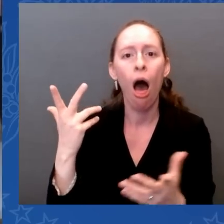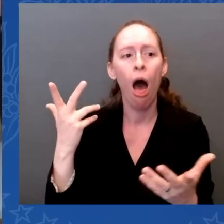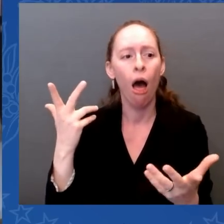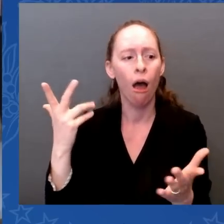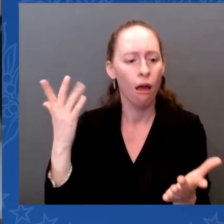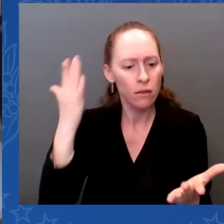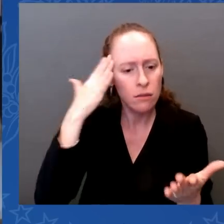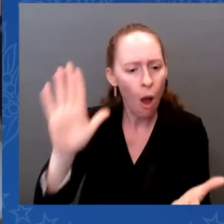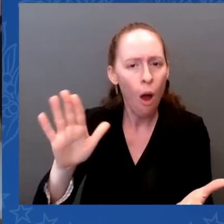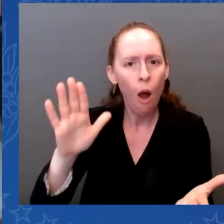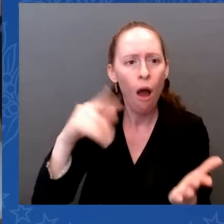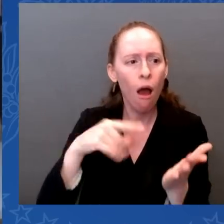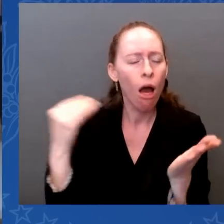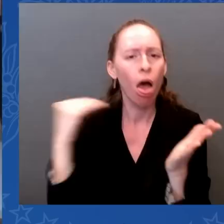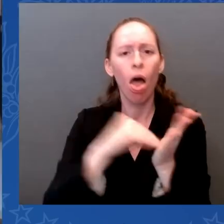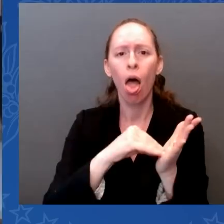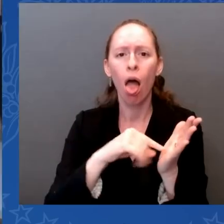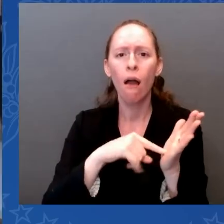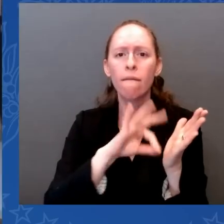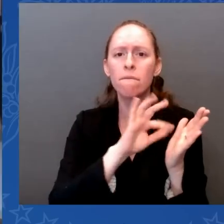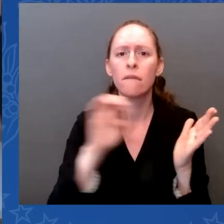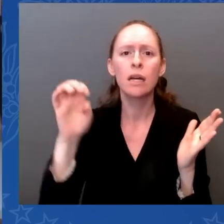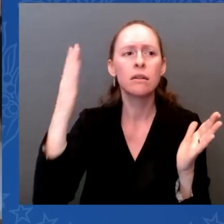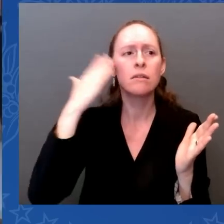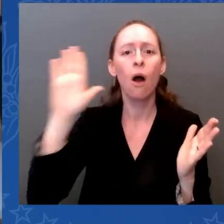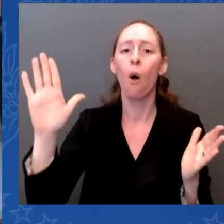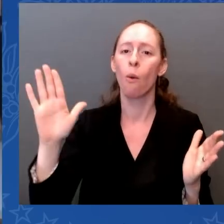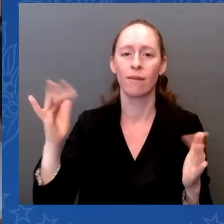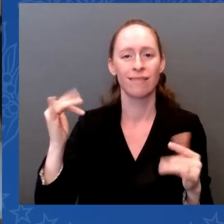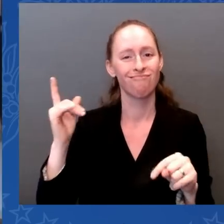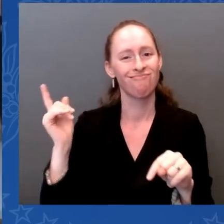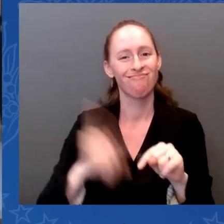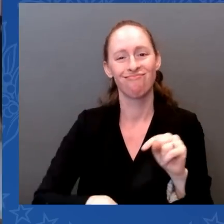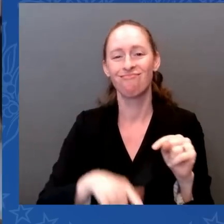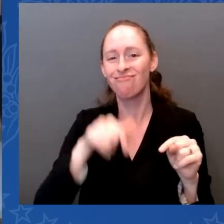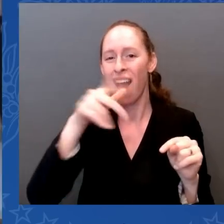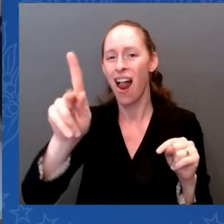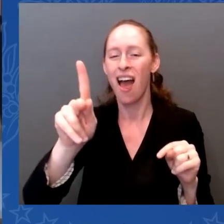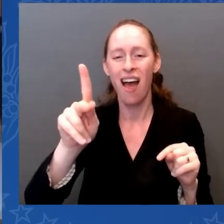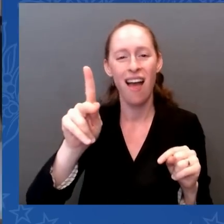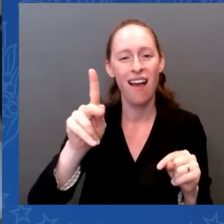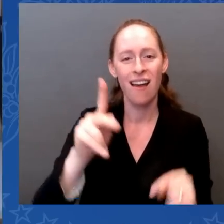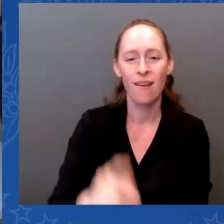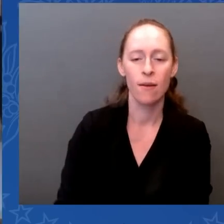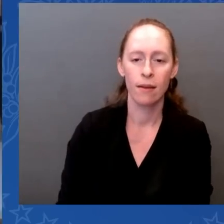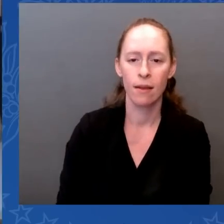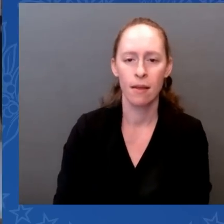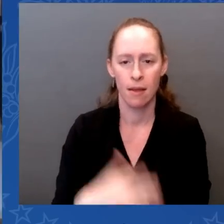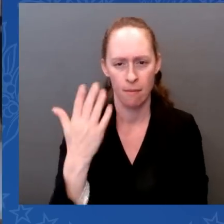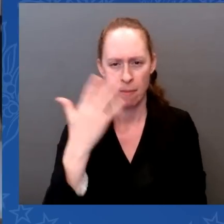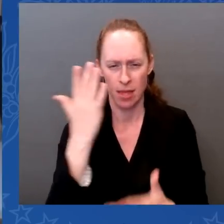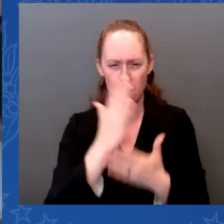If your insurance plan didn't cover a particular doctor and you didn't even know he or she was being consulted,